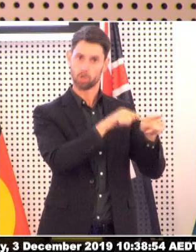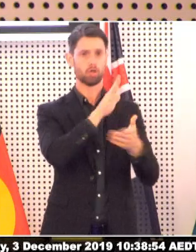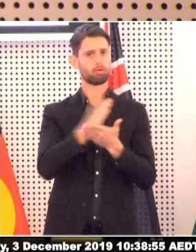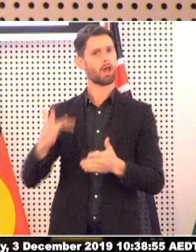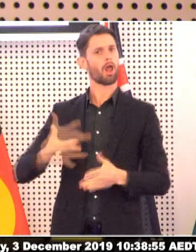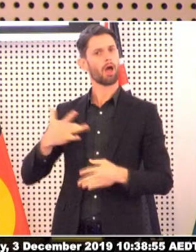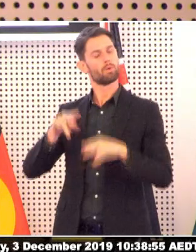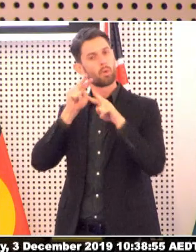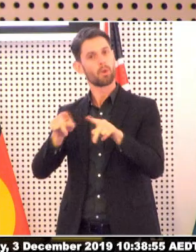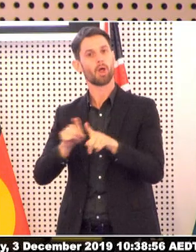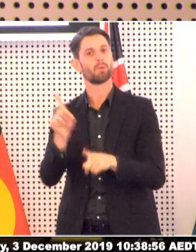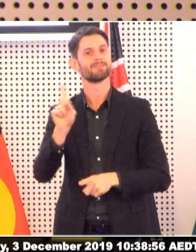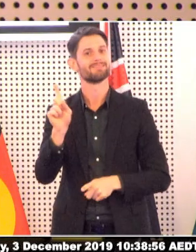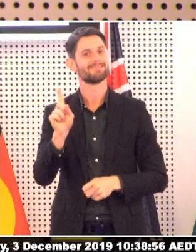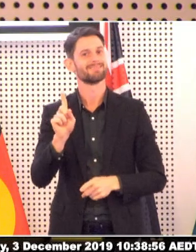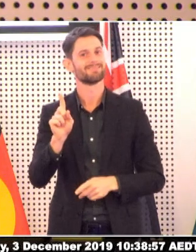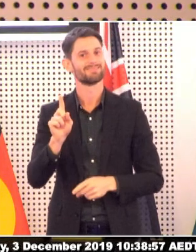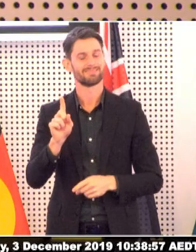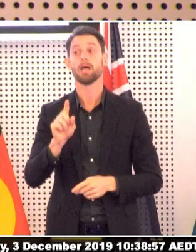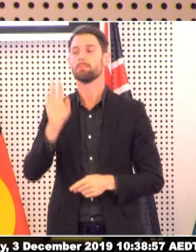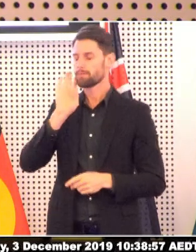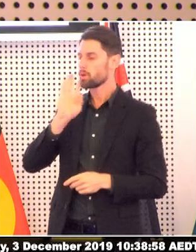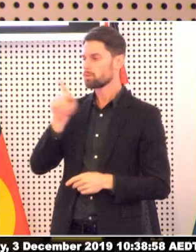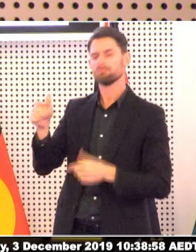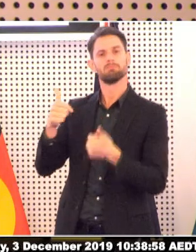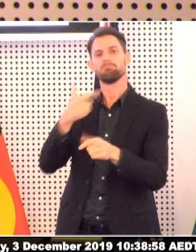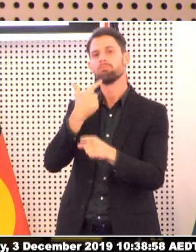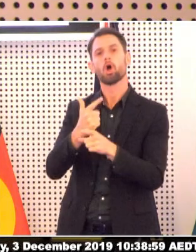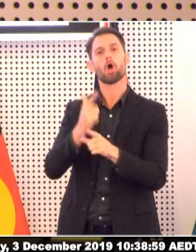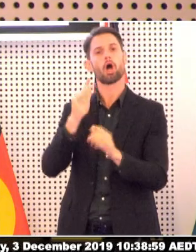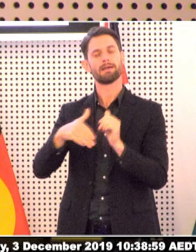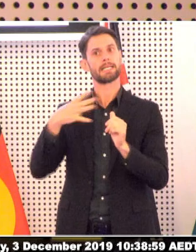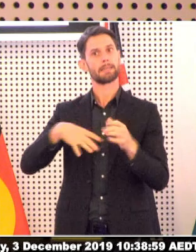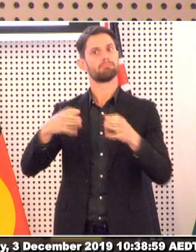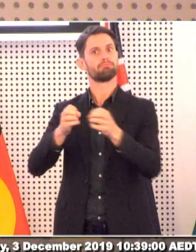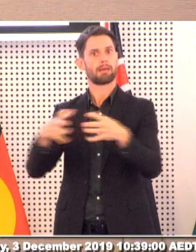I know you’ve expressed views about meeting unmet need but then that requires